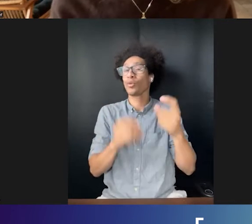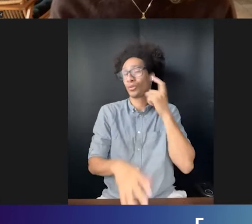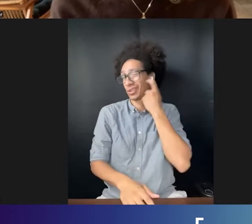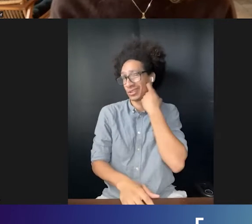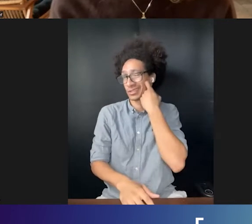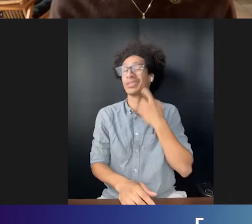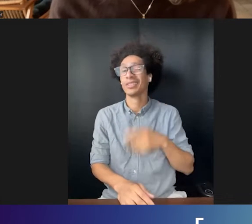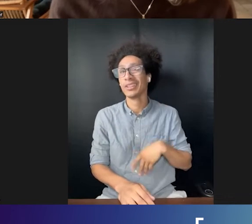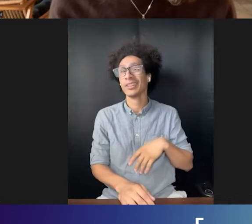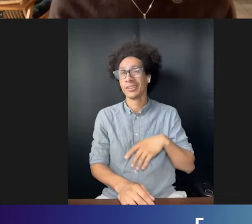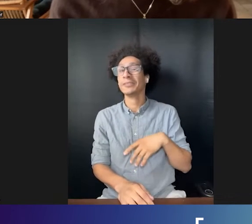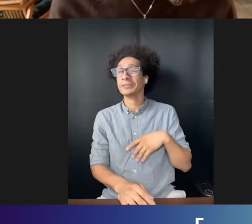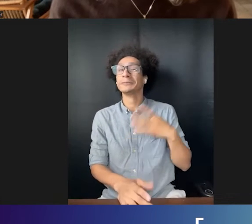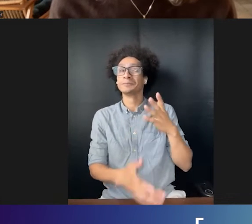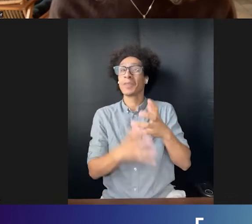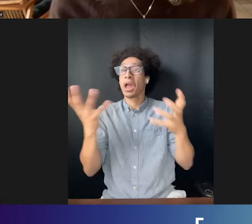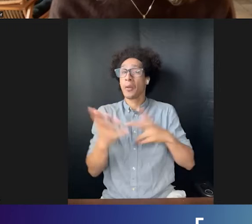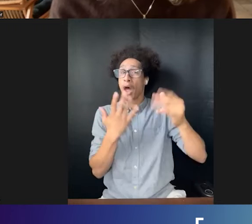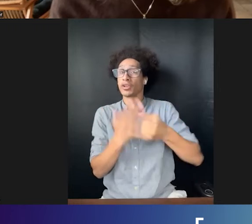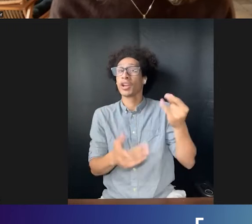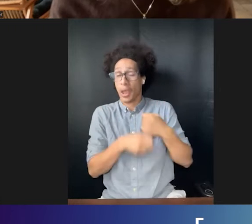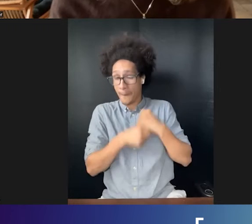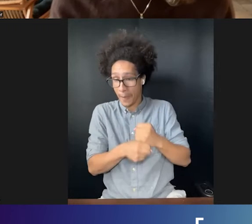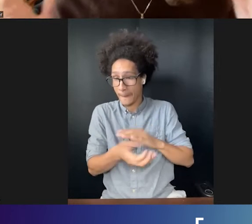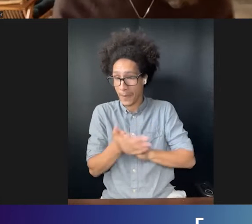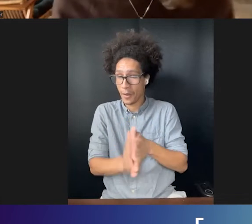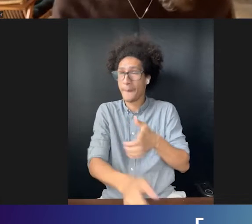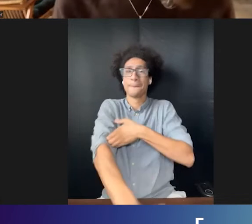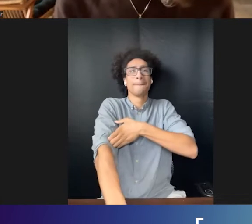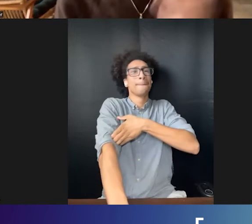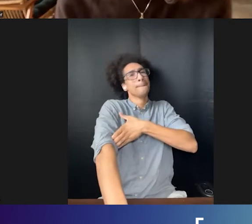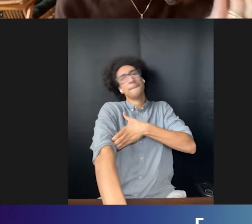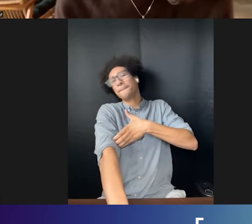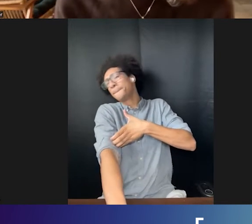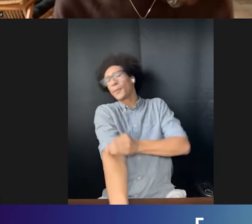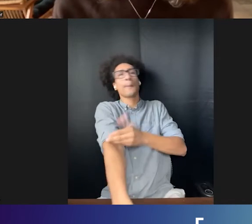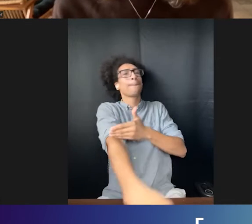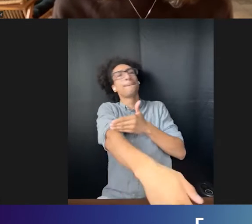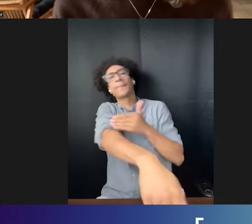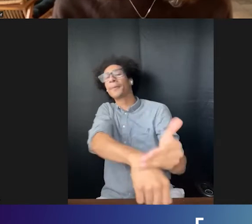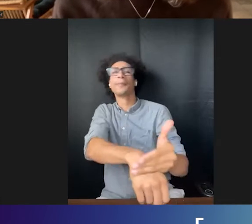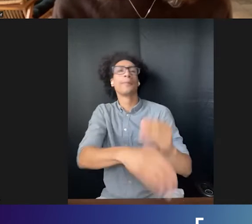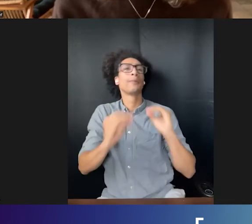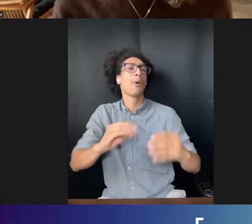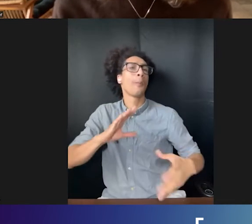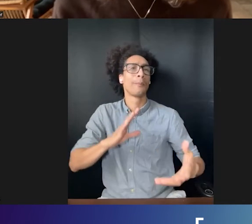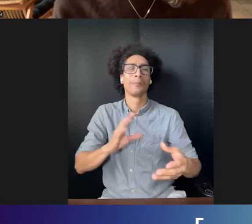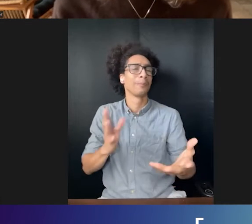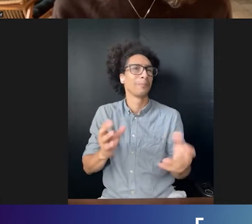and frankly, sometimes financially disempowering. But I was just going to add to what, Karin, you were saying about